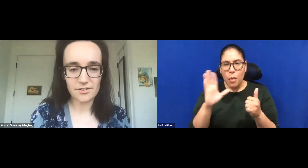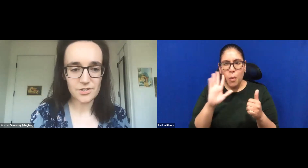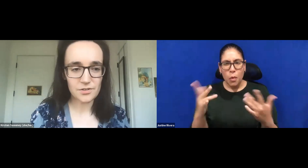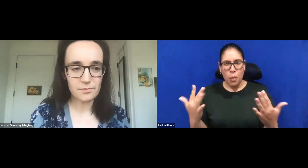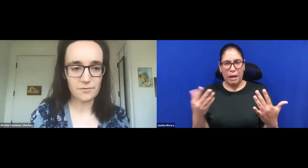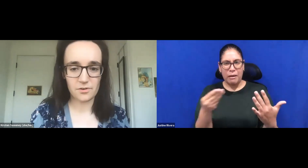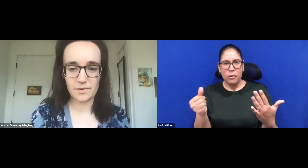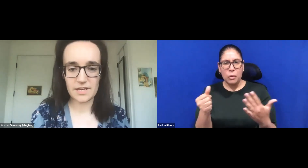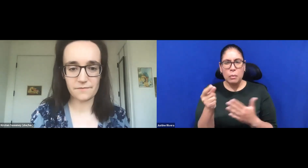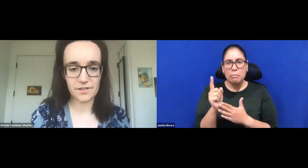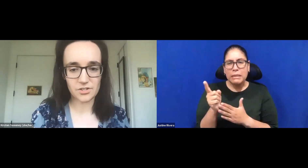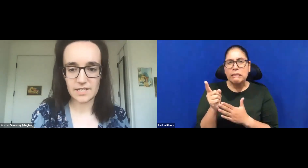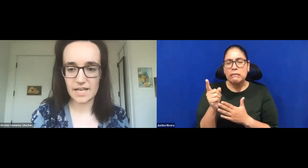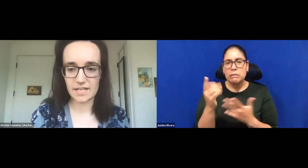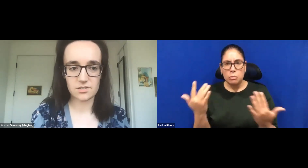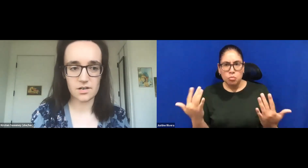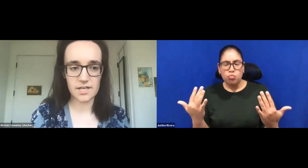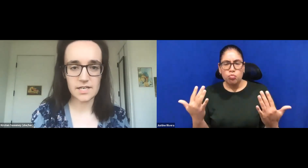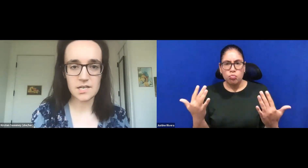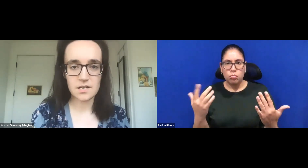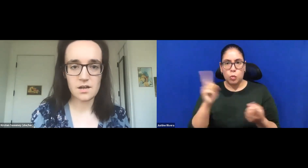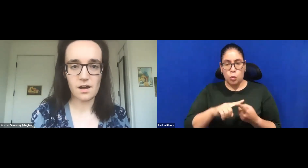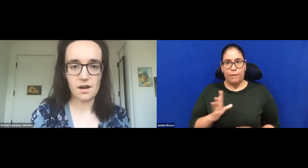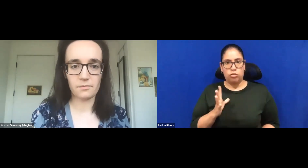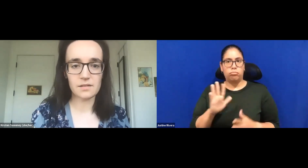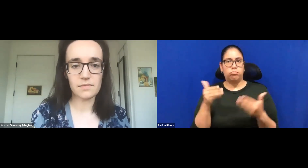minute or two before we officially get started. In the